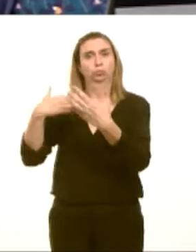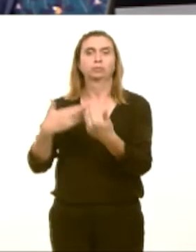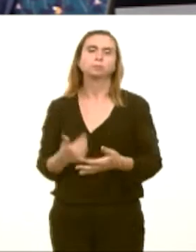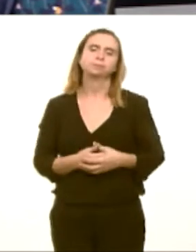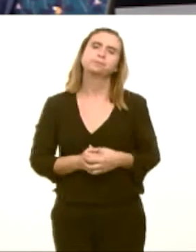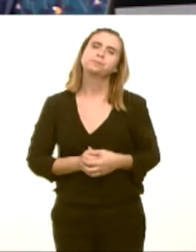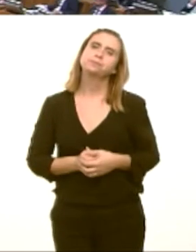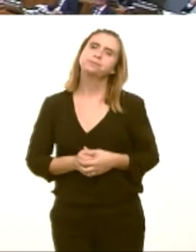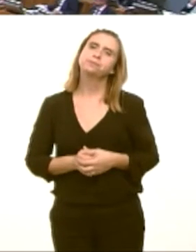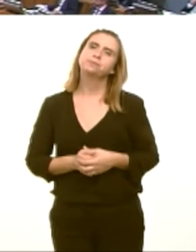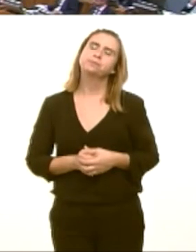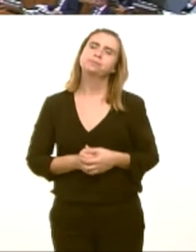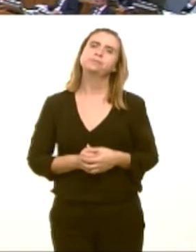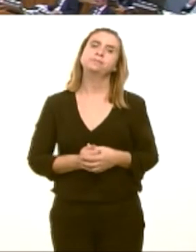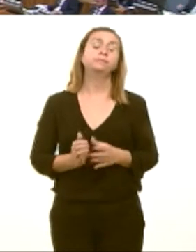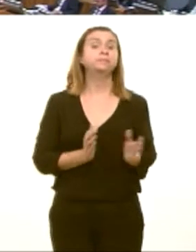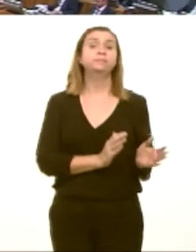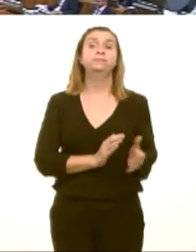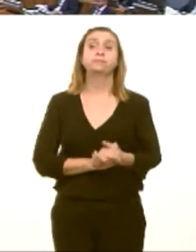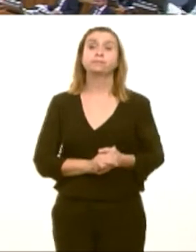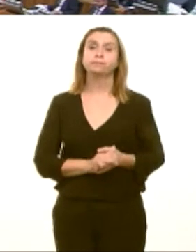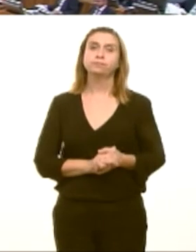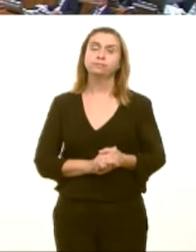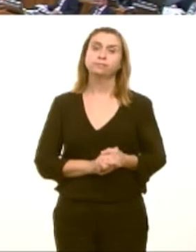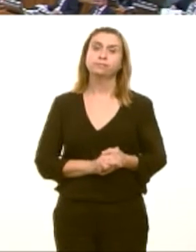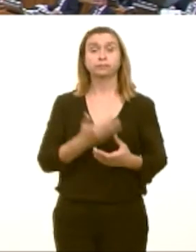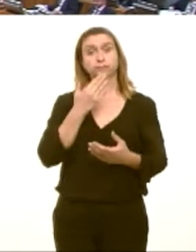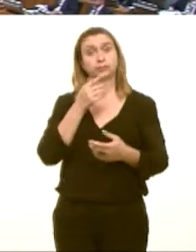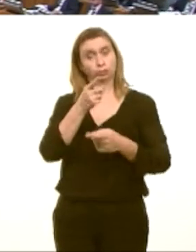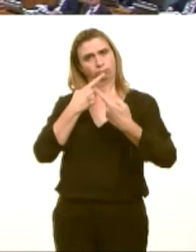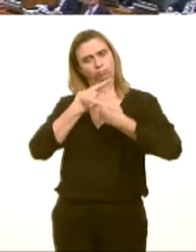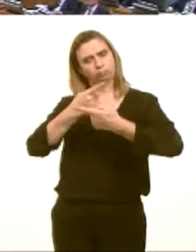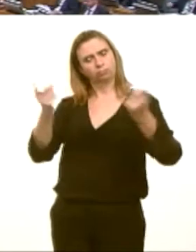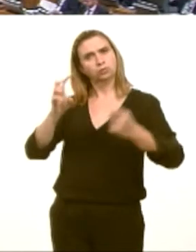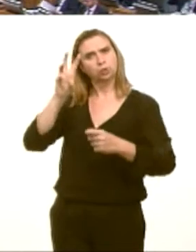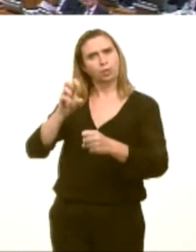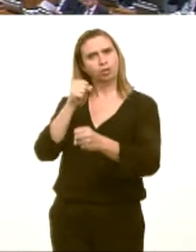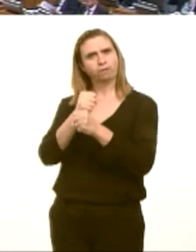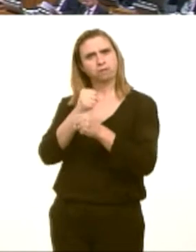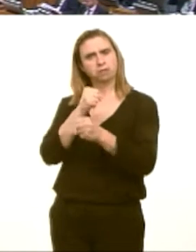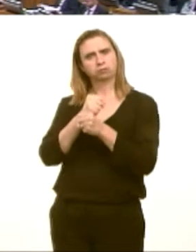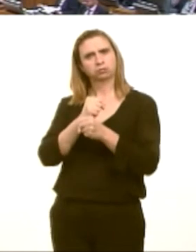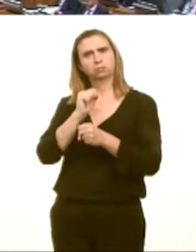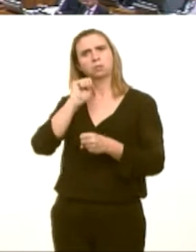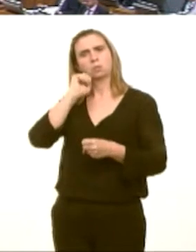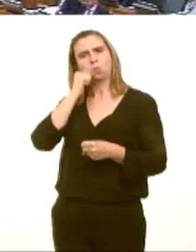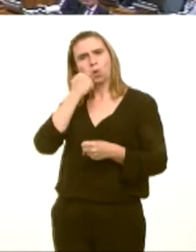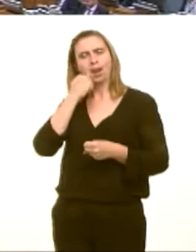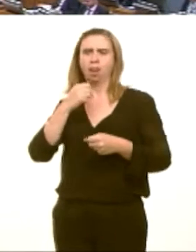A wnaiff y Prif Weinidog ddatganiad ar gyfraniad Llywodraeth Cymru at Velothon Cymru 2016? OAQ(4)2490(FM) Carwyn Jones: Yes.